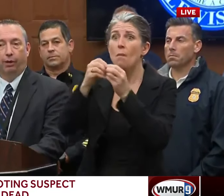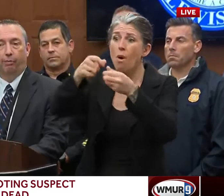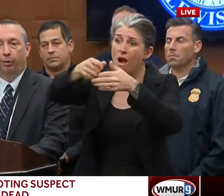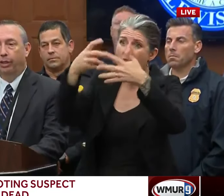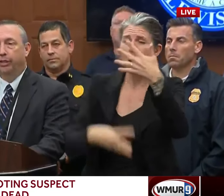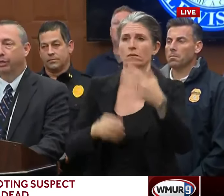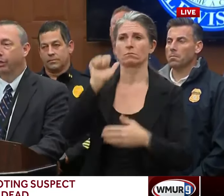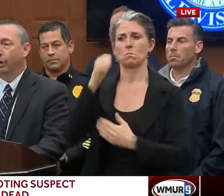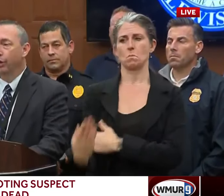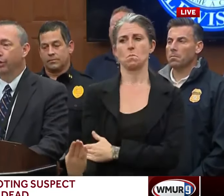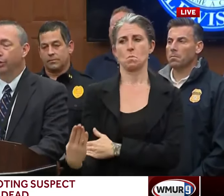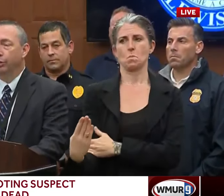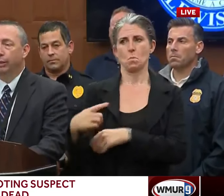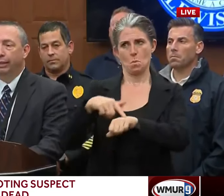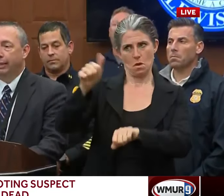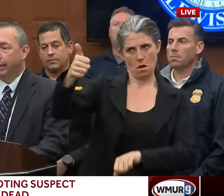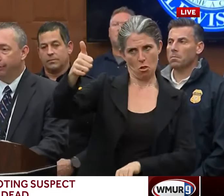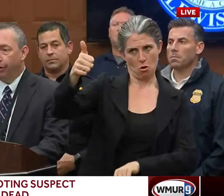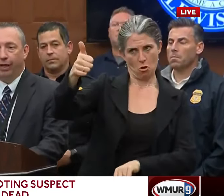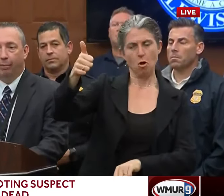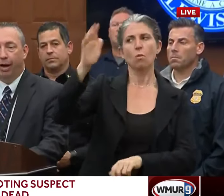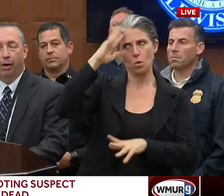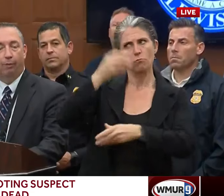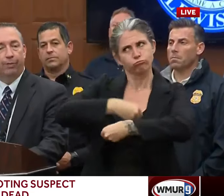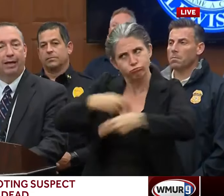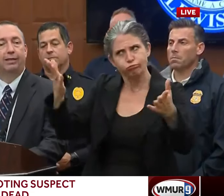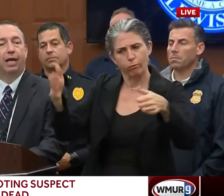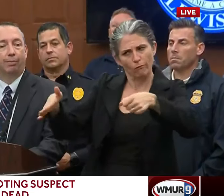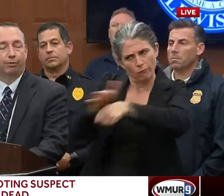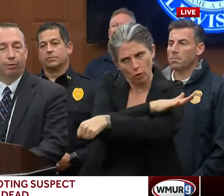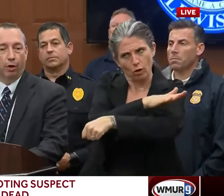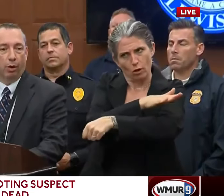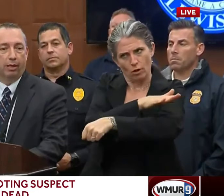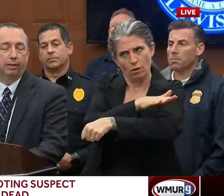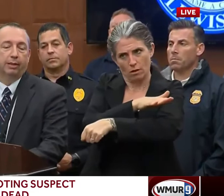WE’RE GOING TO HAVE ANOTHER BRIEFING TOMORROW MORNING AT 10:00.